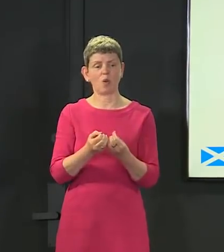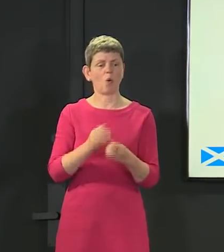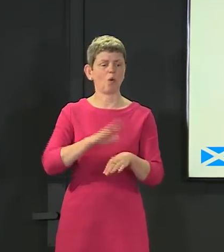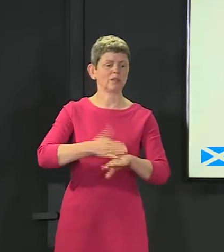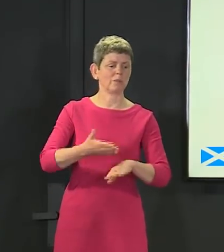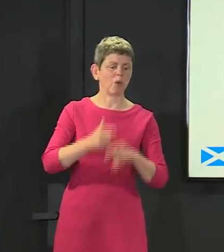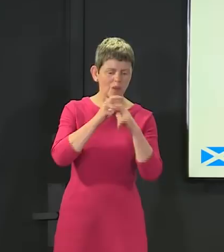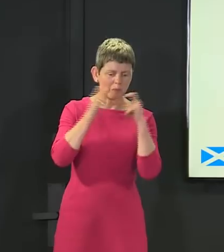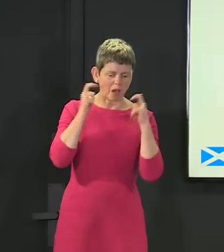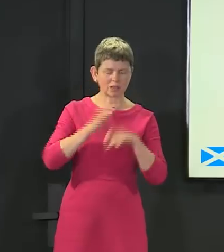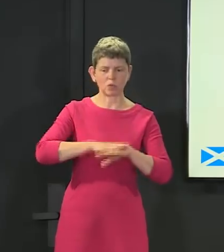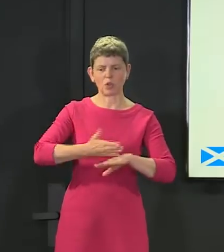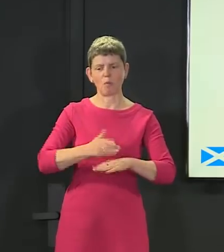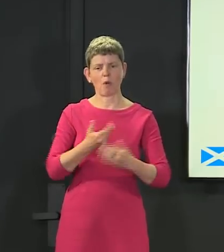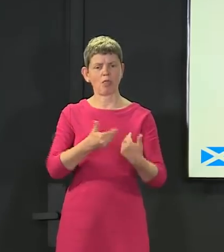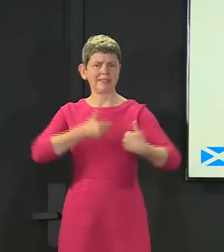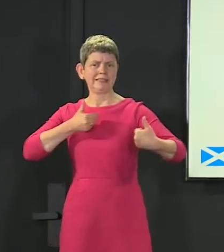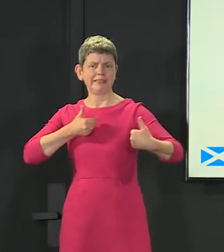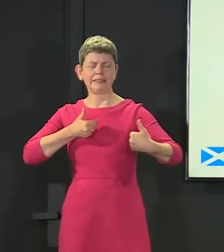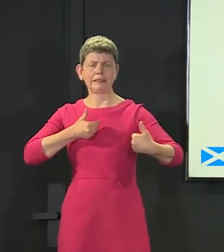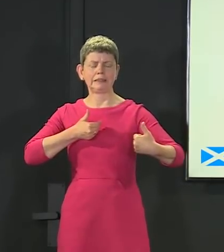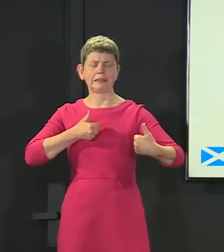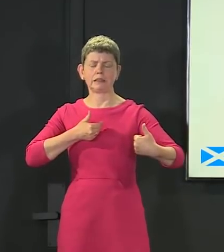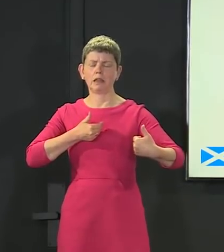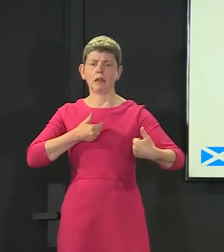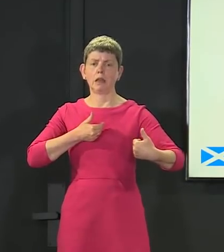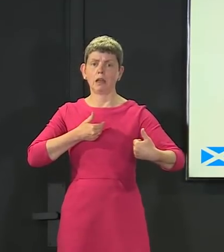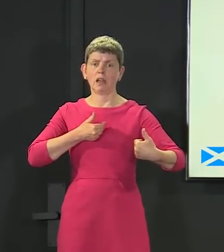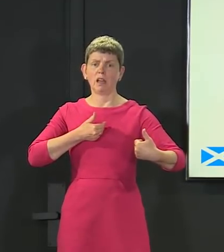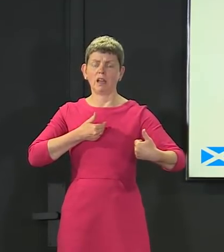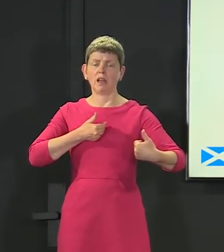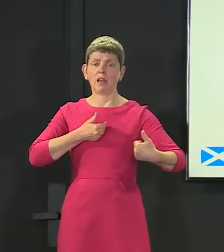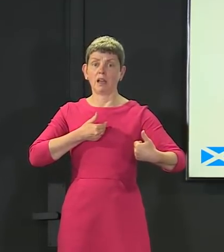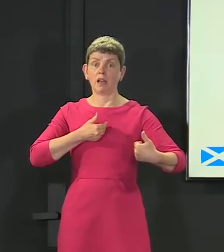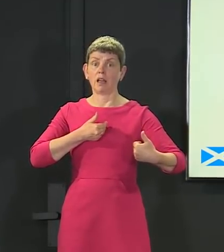or any of the other measures that we've taken over these last 12 months those infection rates will